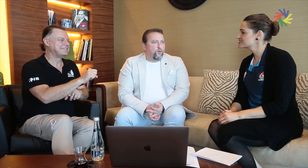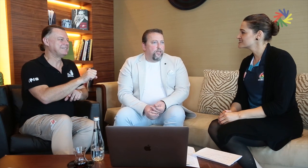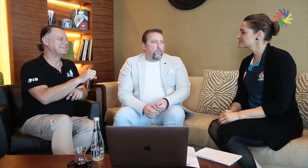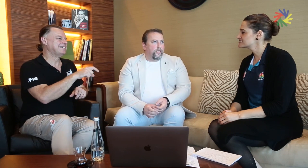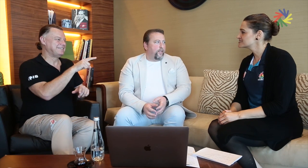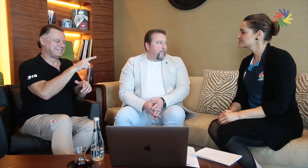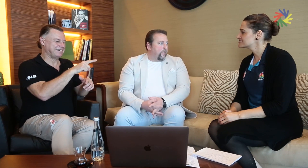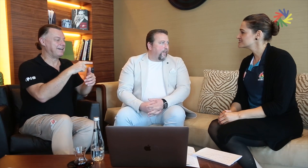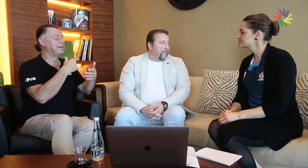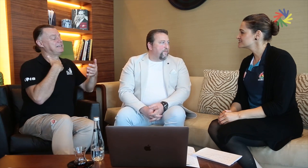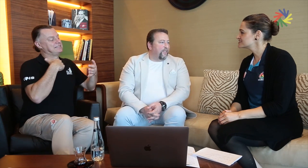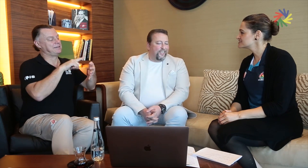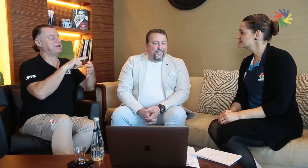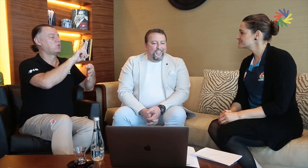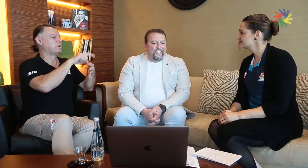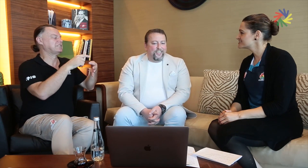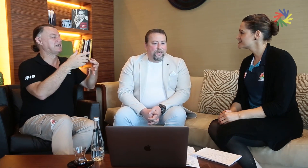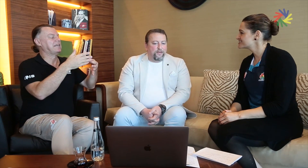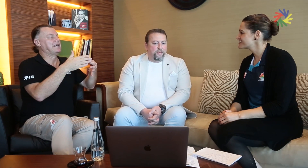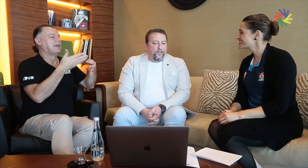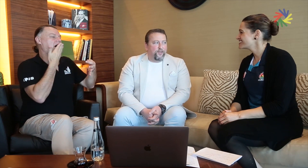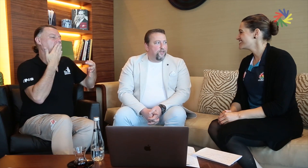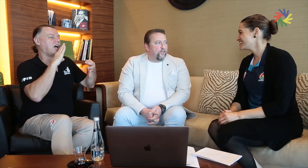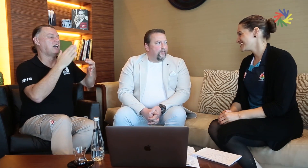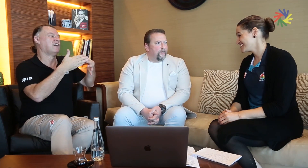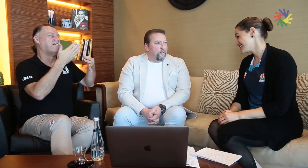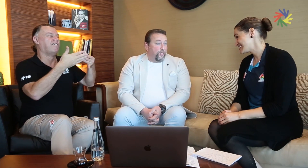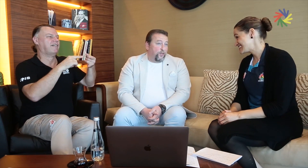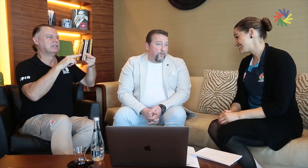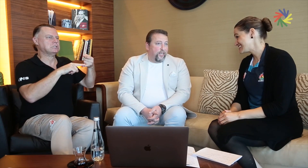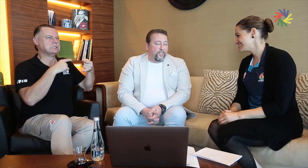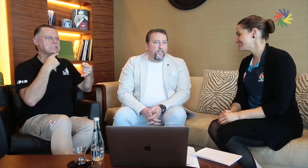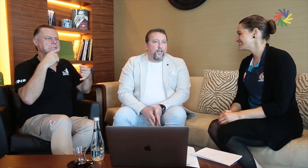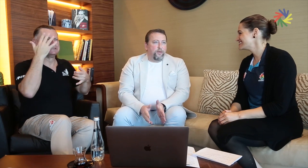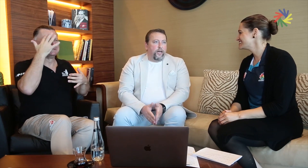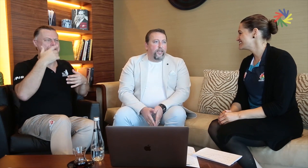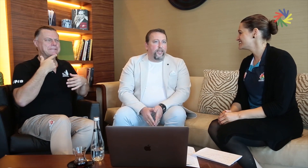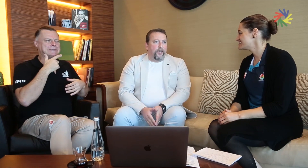Yes, your questions have gotten harder.